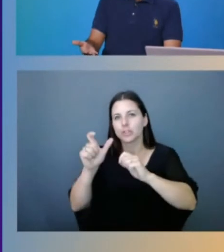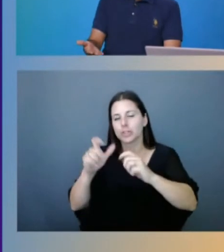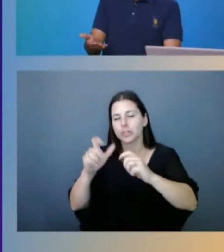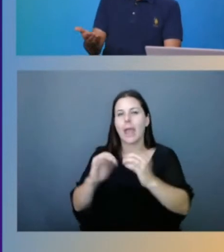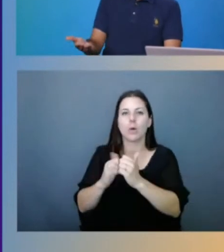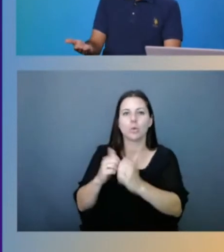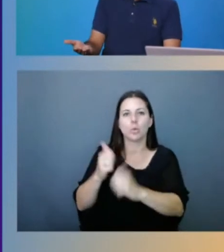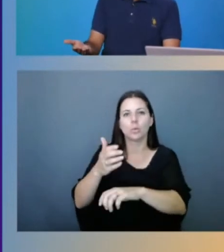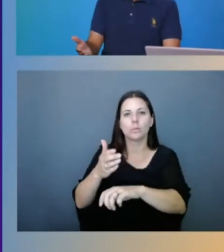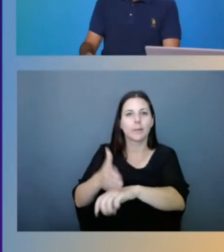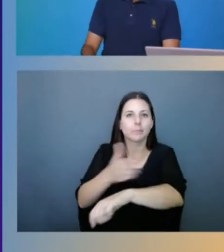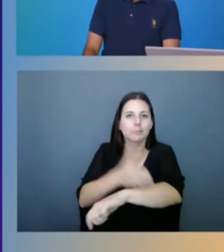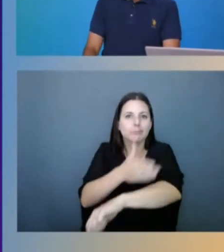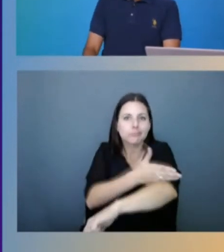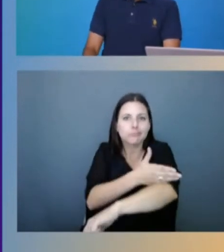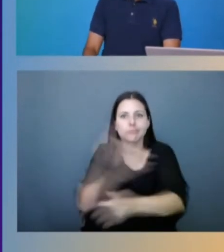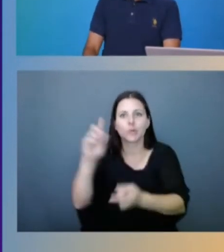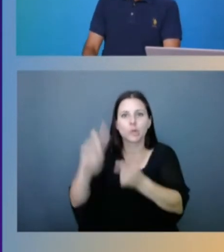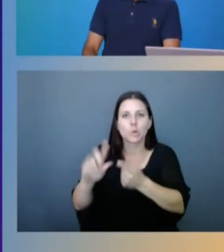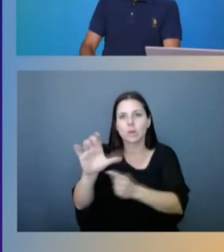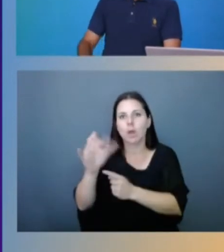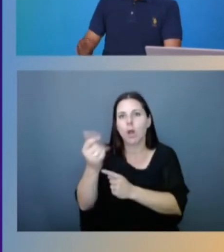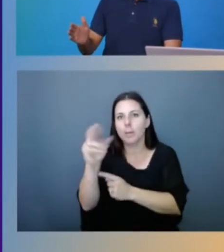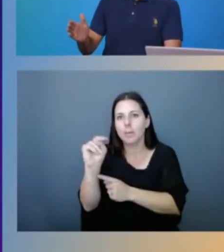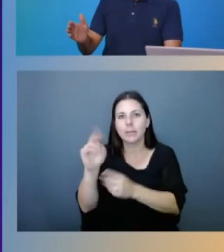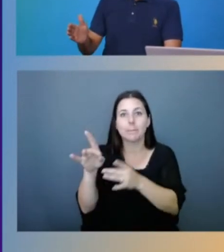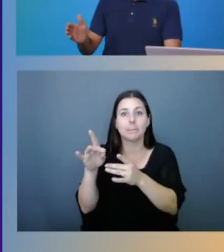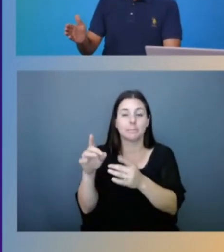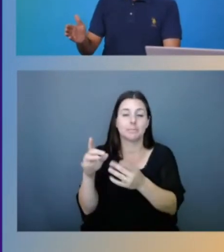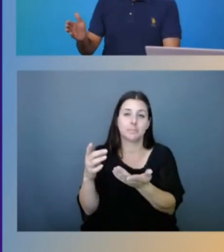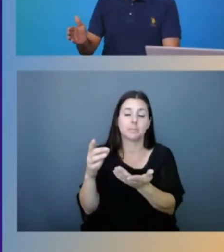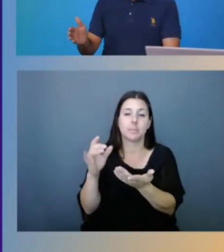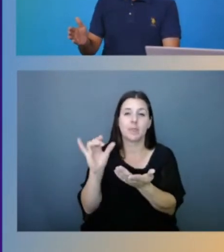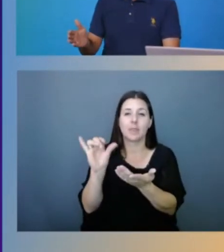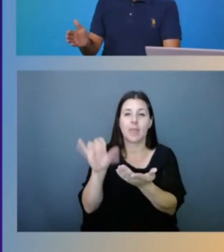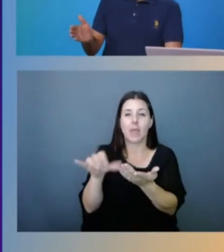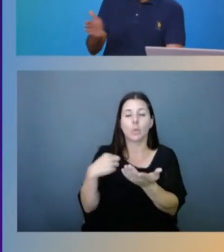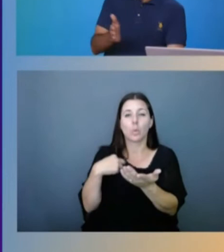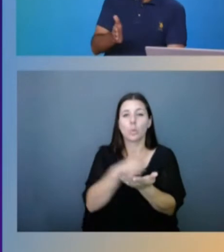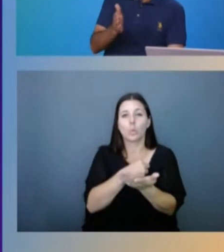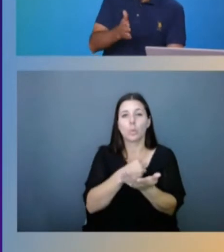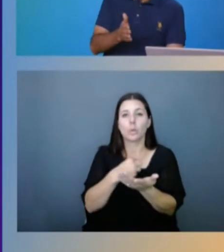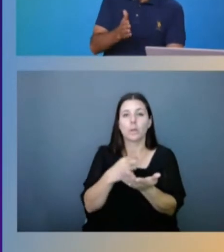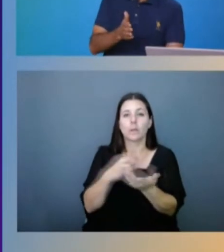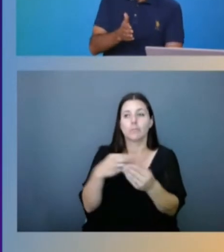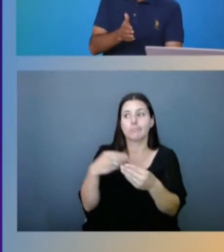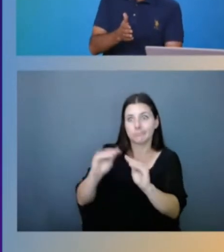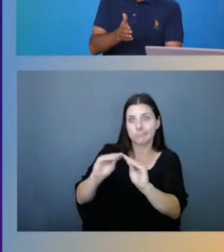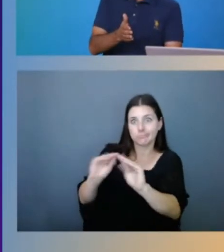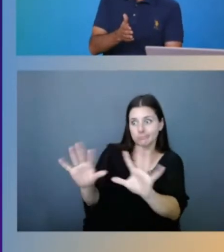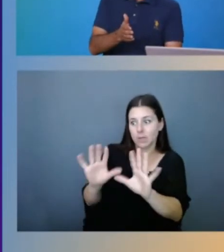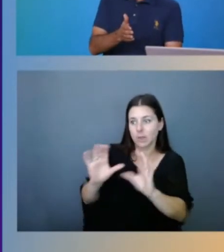and reduce their carbon emissions. And once the customers tend to go those optimization paths,